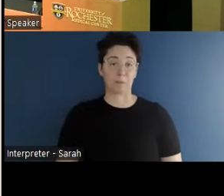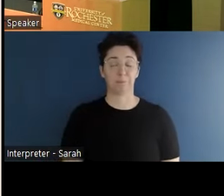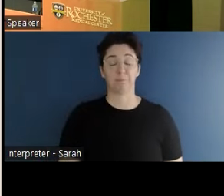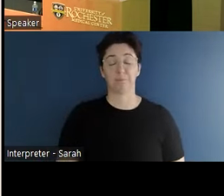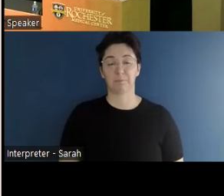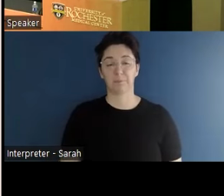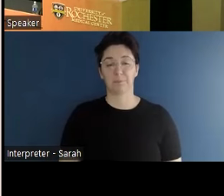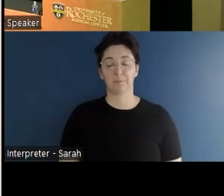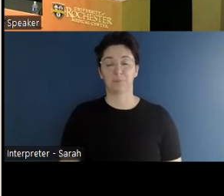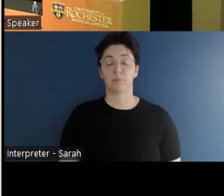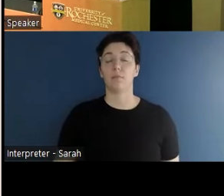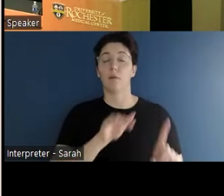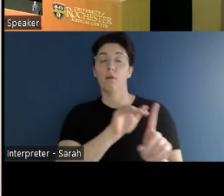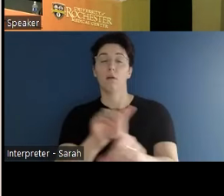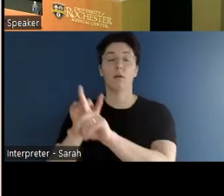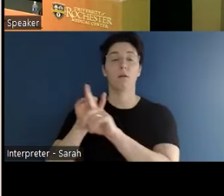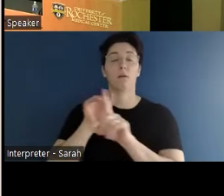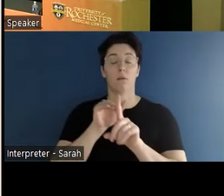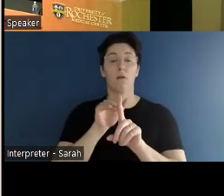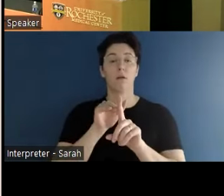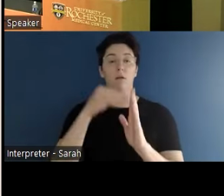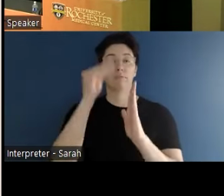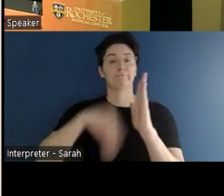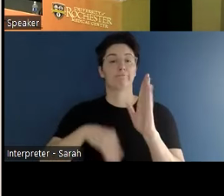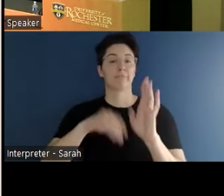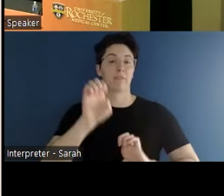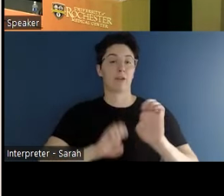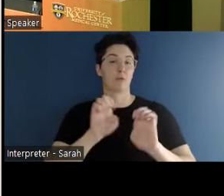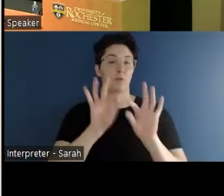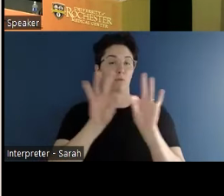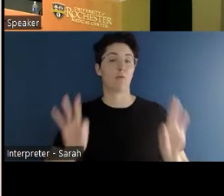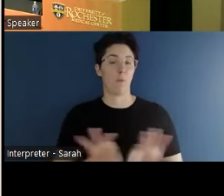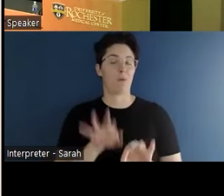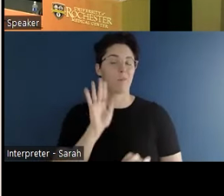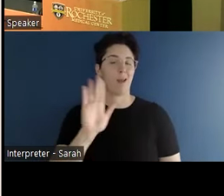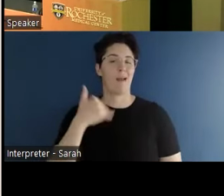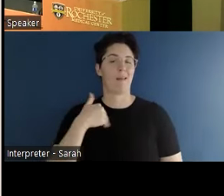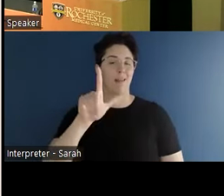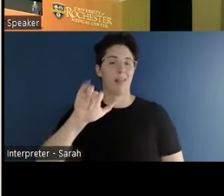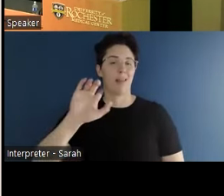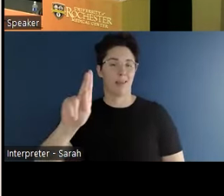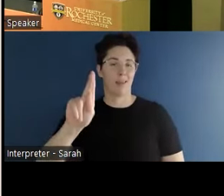want to remind people to fill out the evaluation at the end there'll be a link uh that comes up on